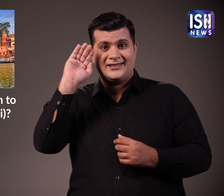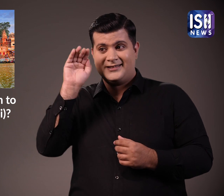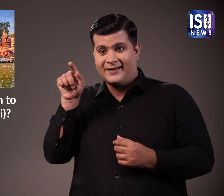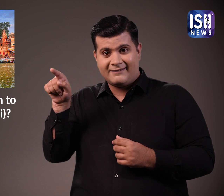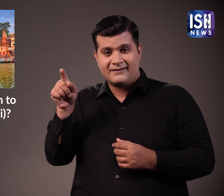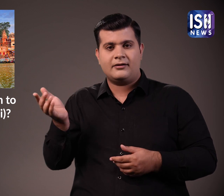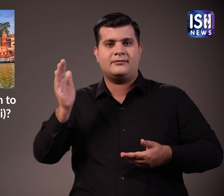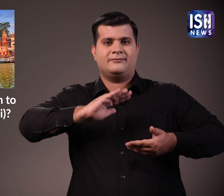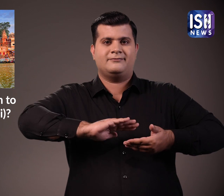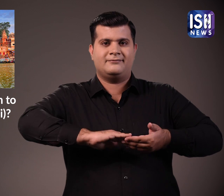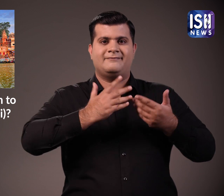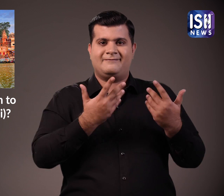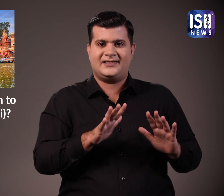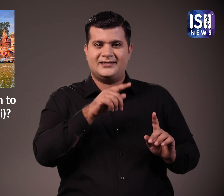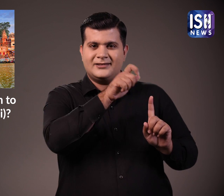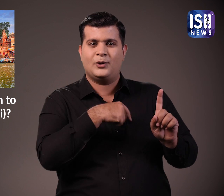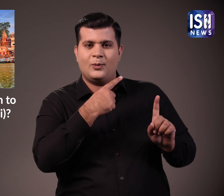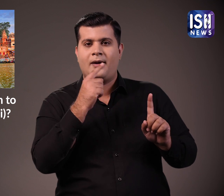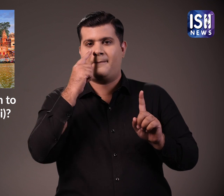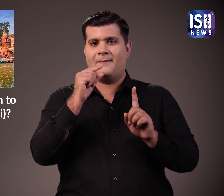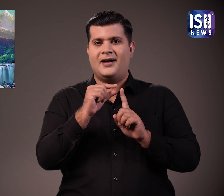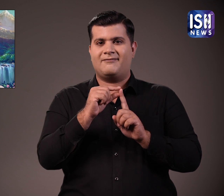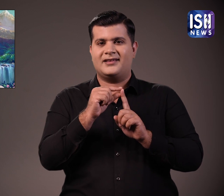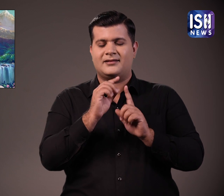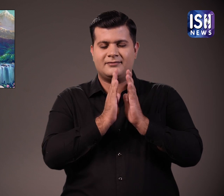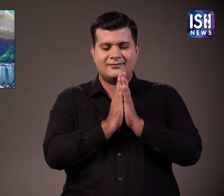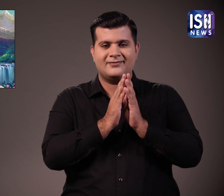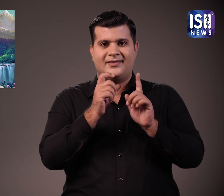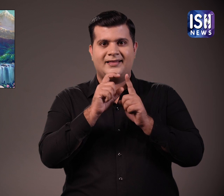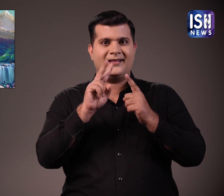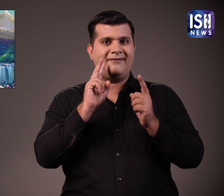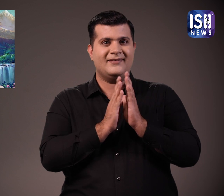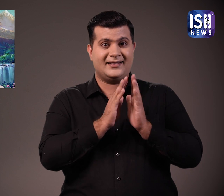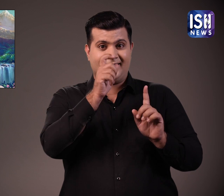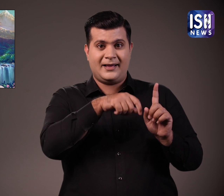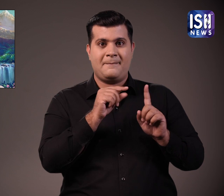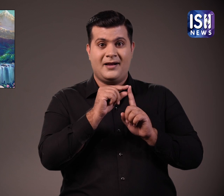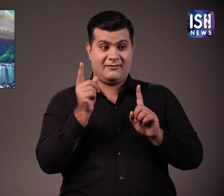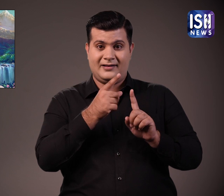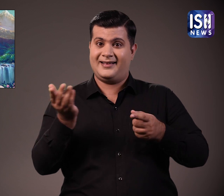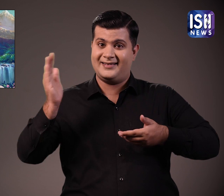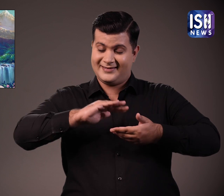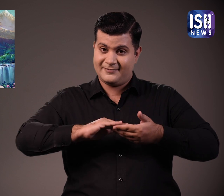Lord Shiva got married to Devi Parvati. After the marriage,